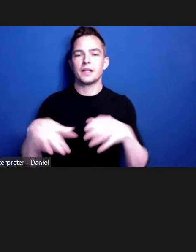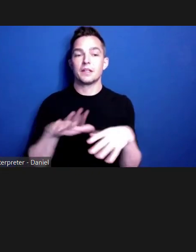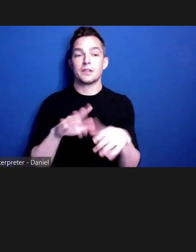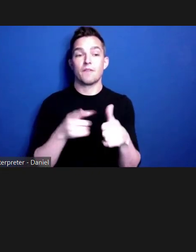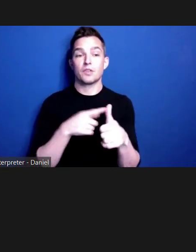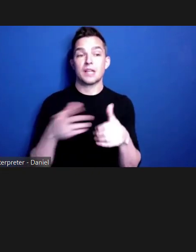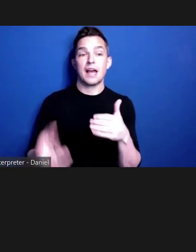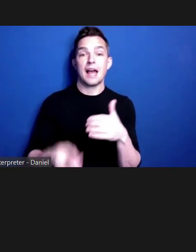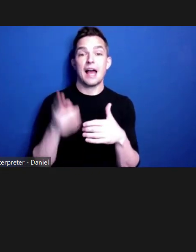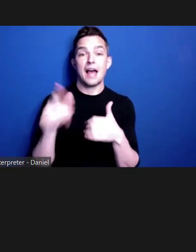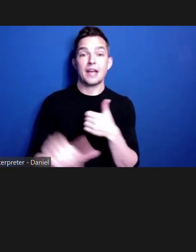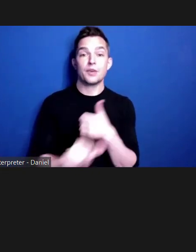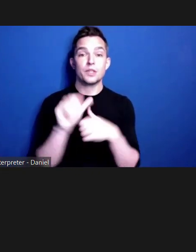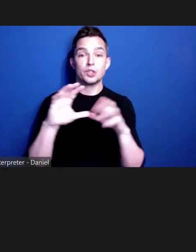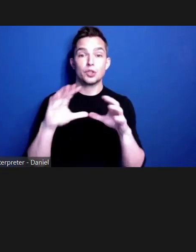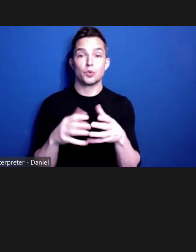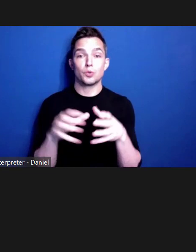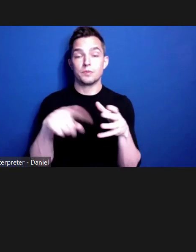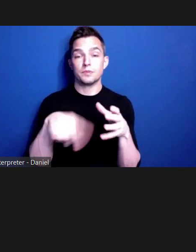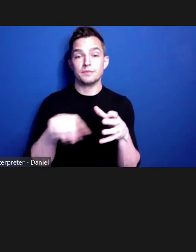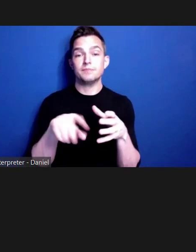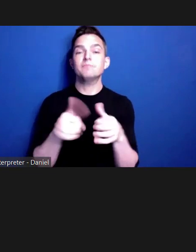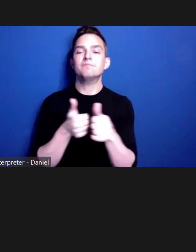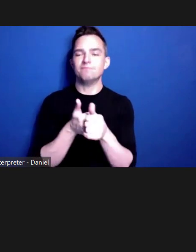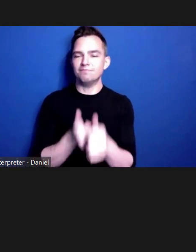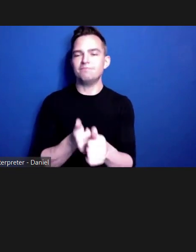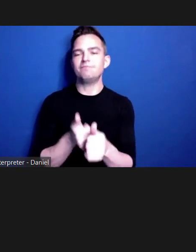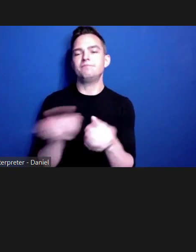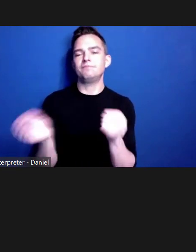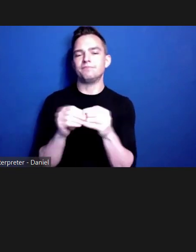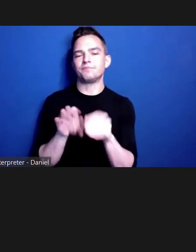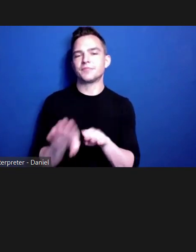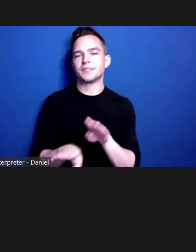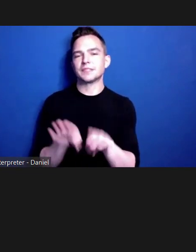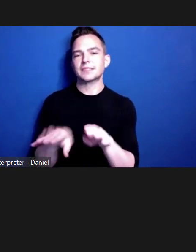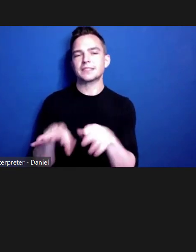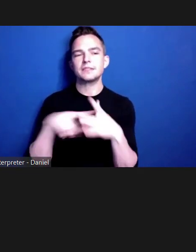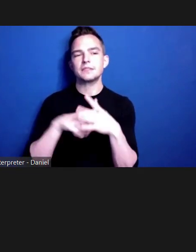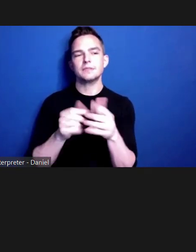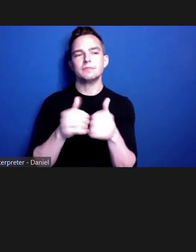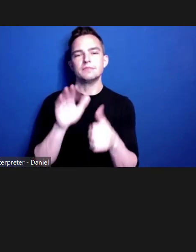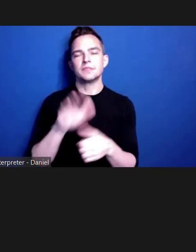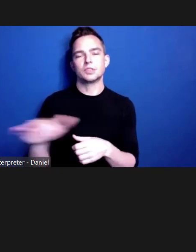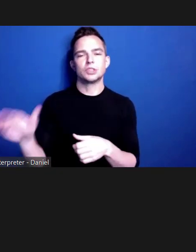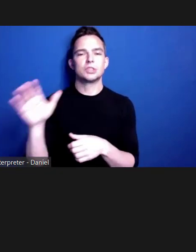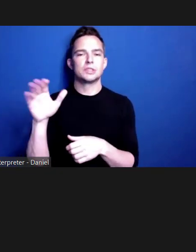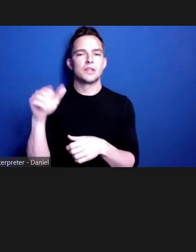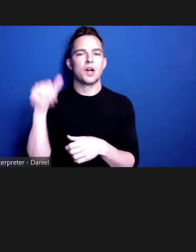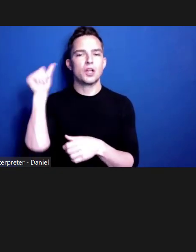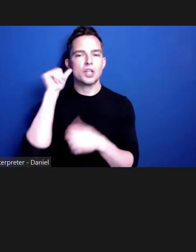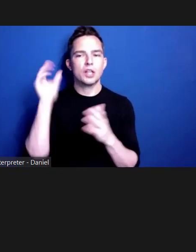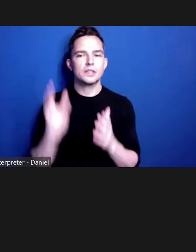are followed with additional steps implemented by pediatric audiologist and health care providers to continue to refine